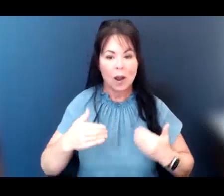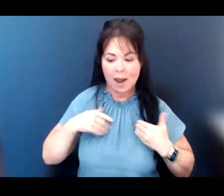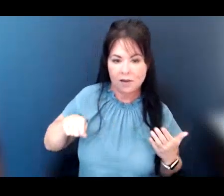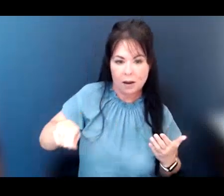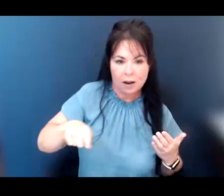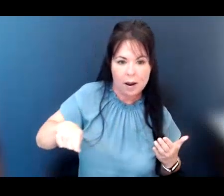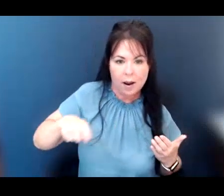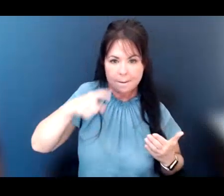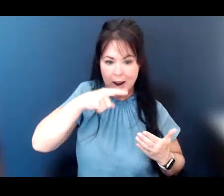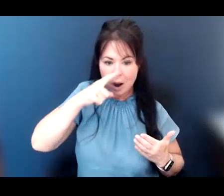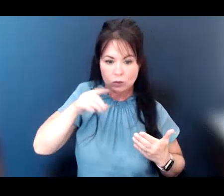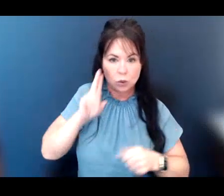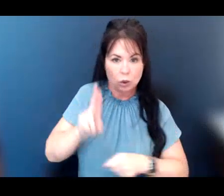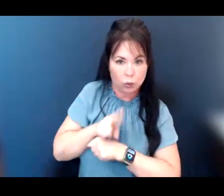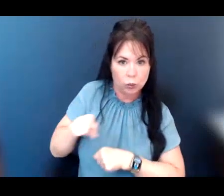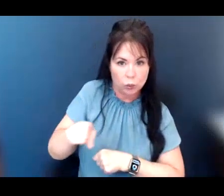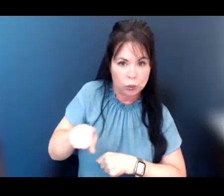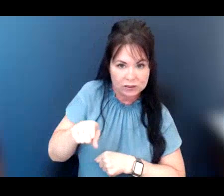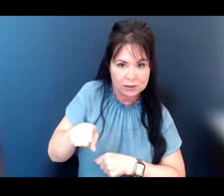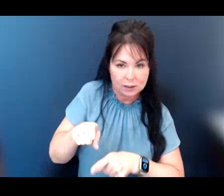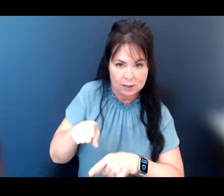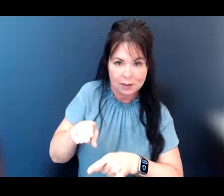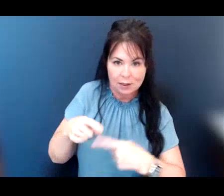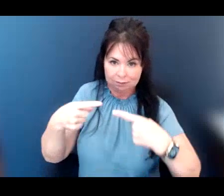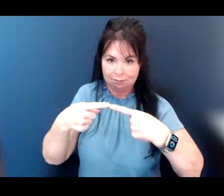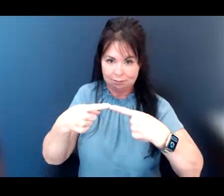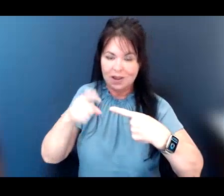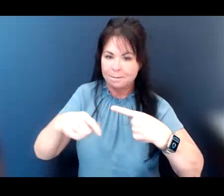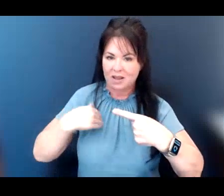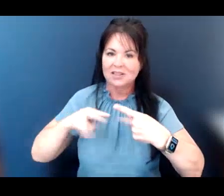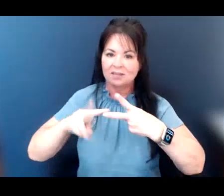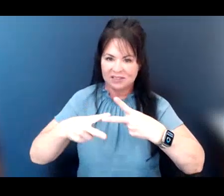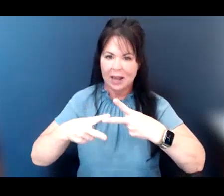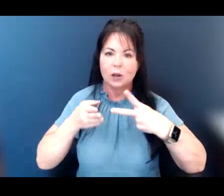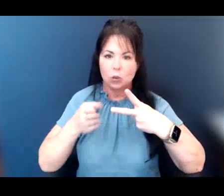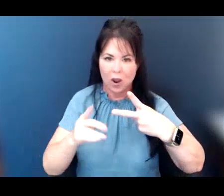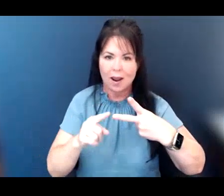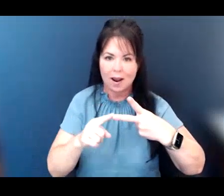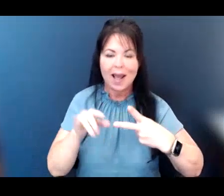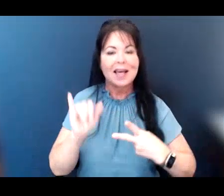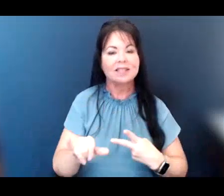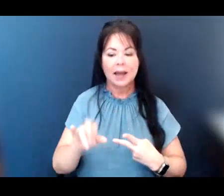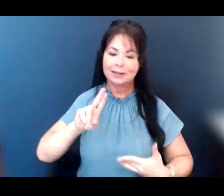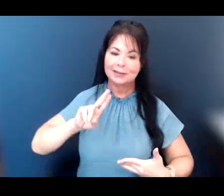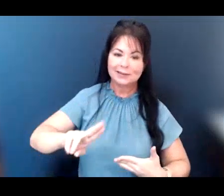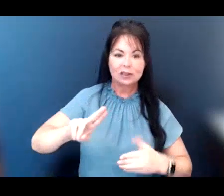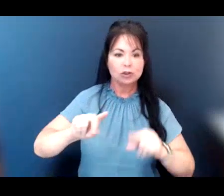an alternate way to do that. So for instance, in the signature block area, instead of using a mouse to sign,